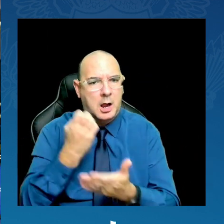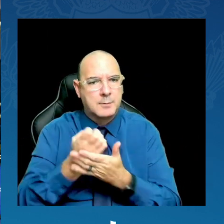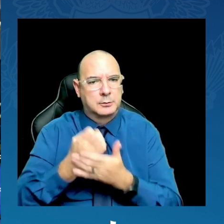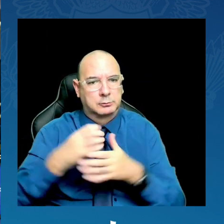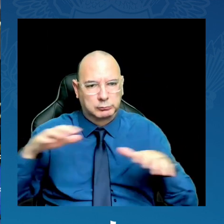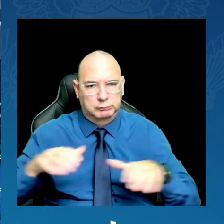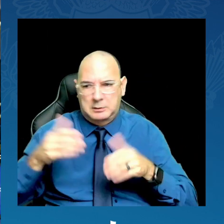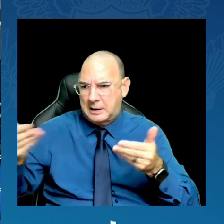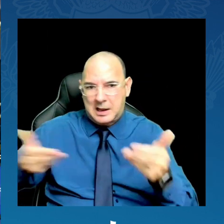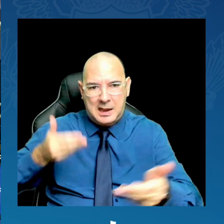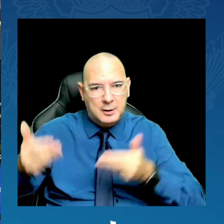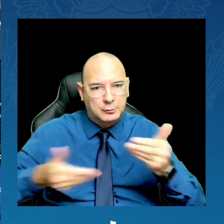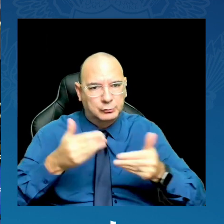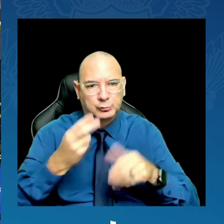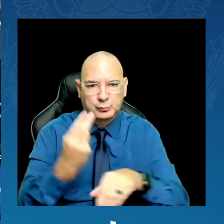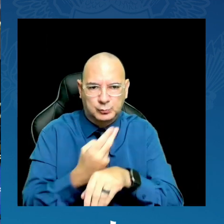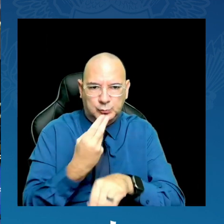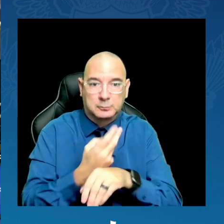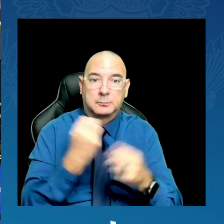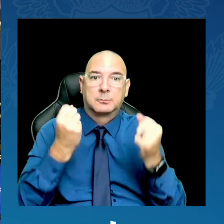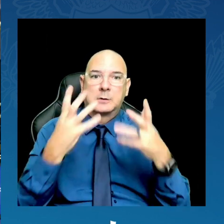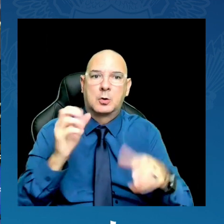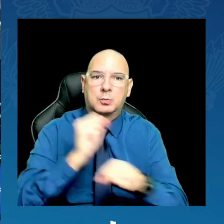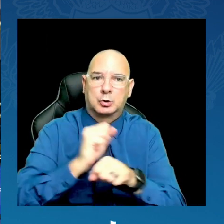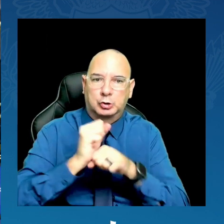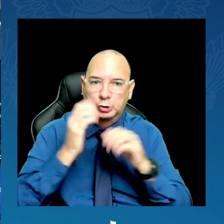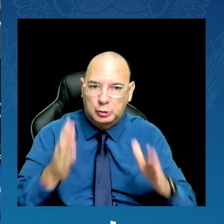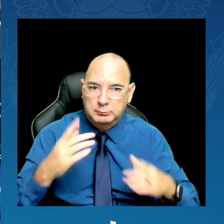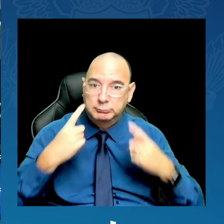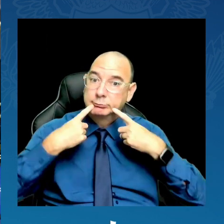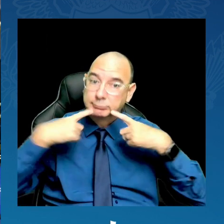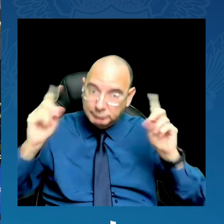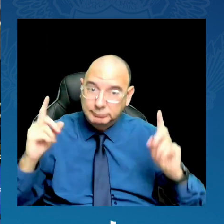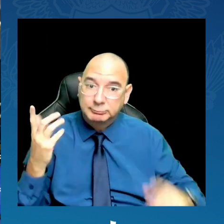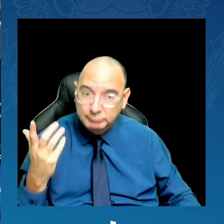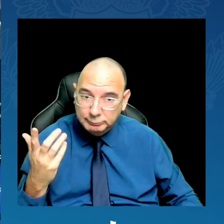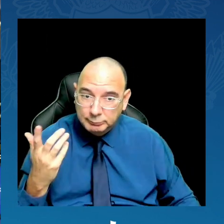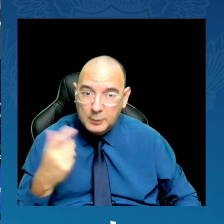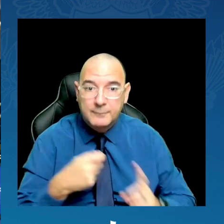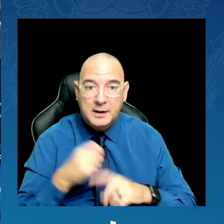This success has been enabled by the U.S. government leveraging public private partnerships